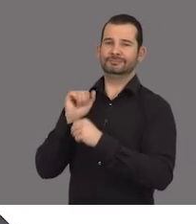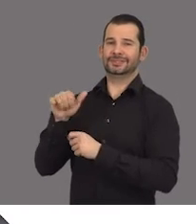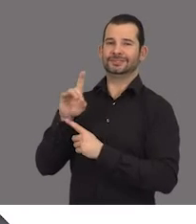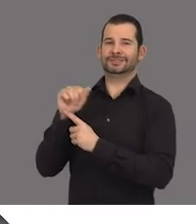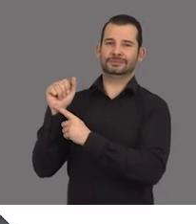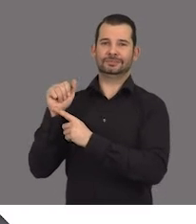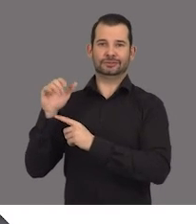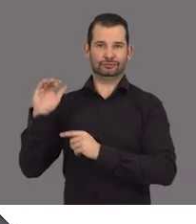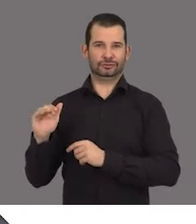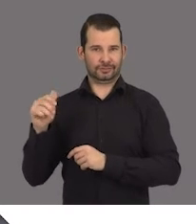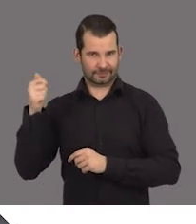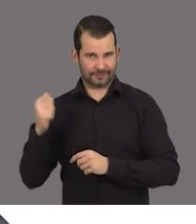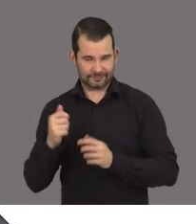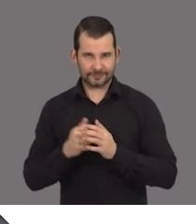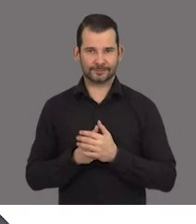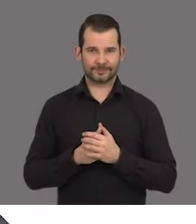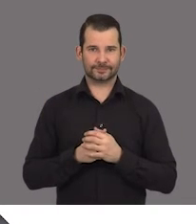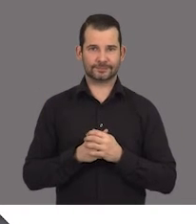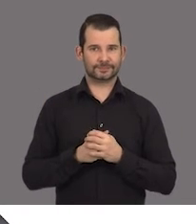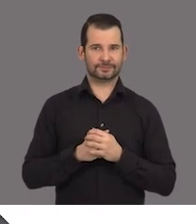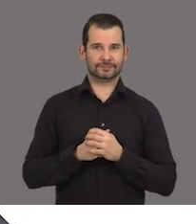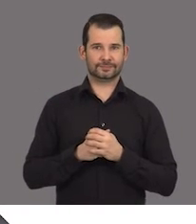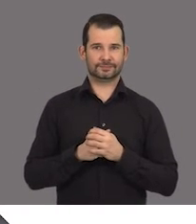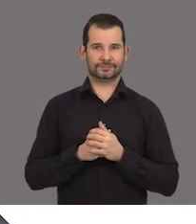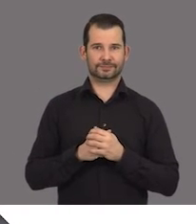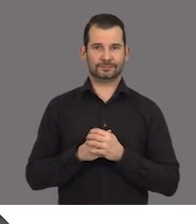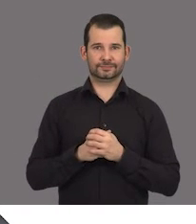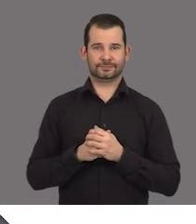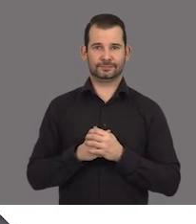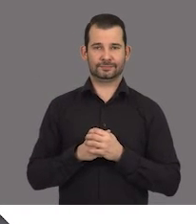who is eligible for the CCB and the DTC.